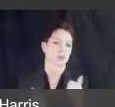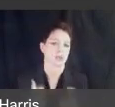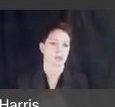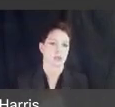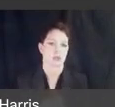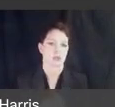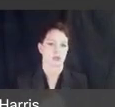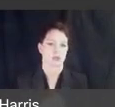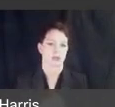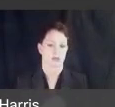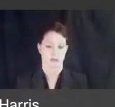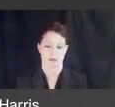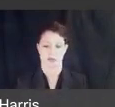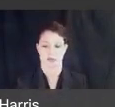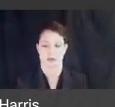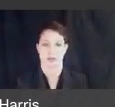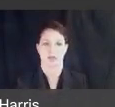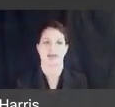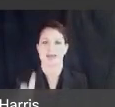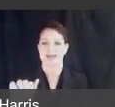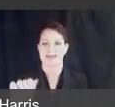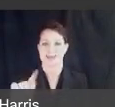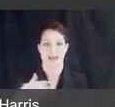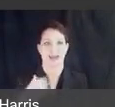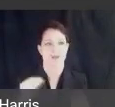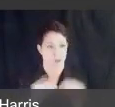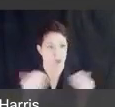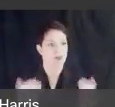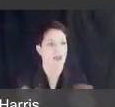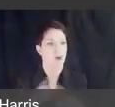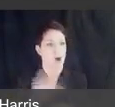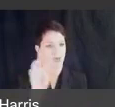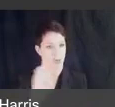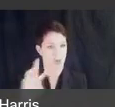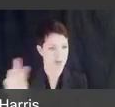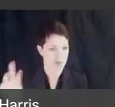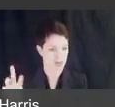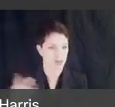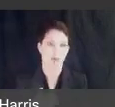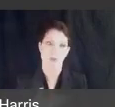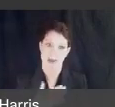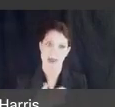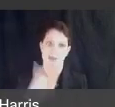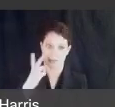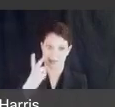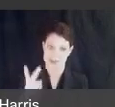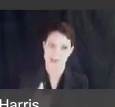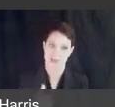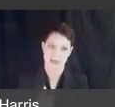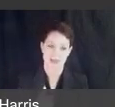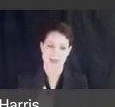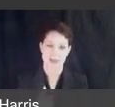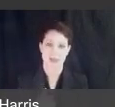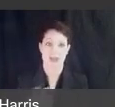[Commissioner Arkoosh] There is more data available now on the website, which we're very pleased about. We have not had a chance to fully take a look at